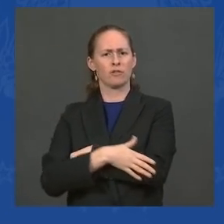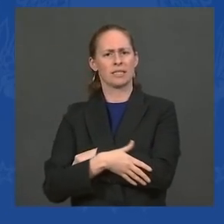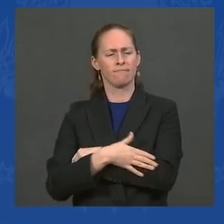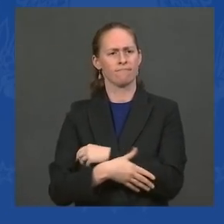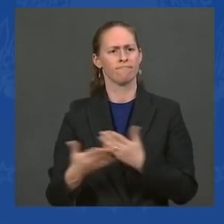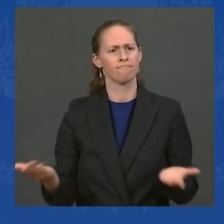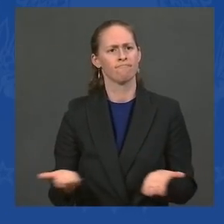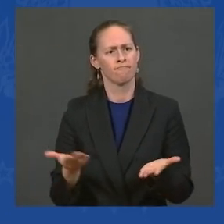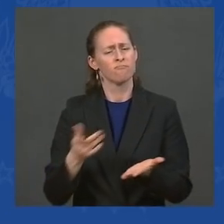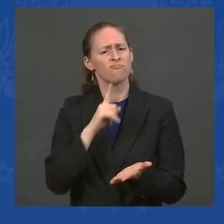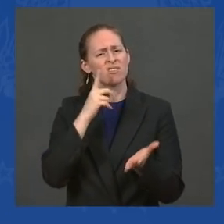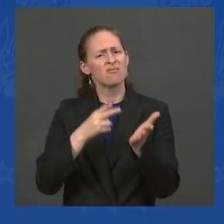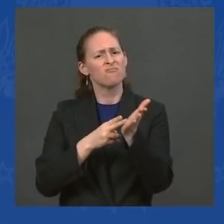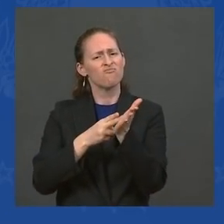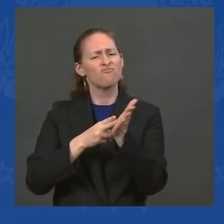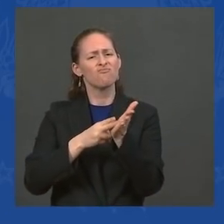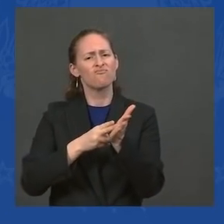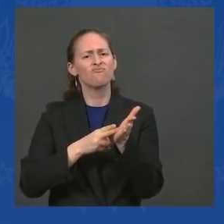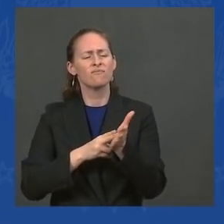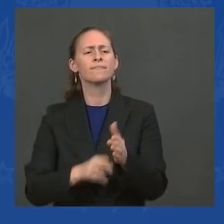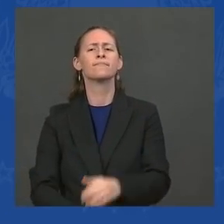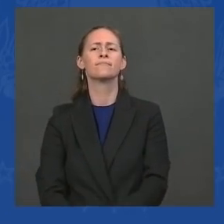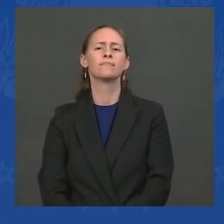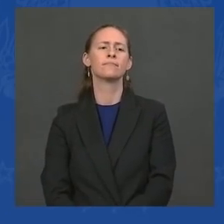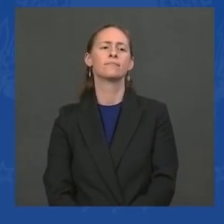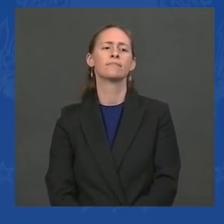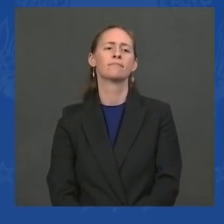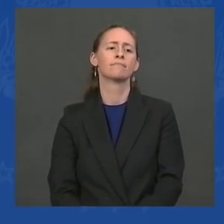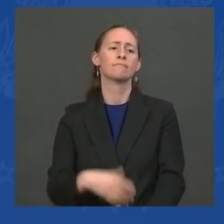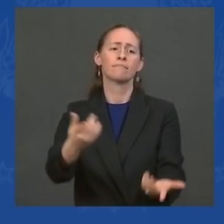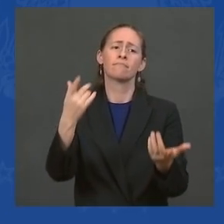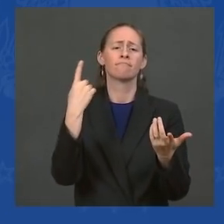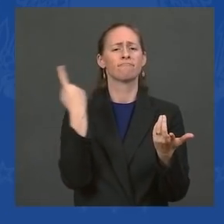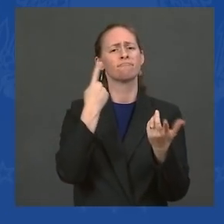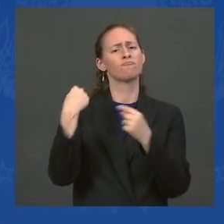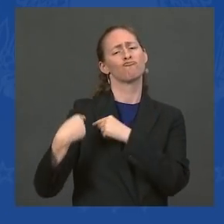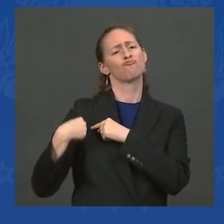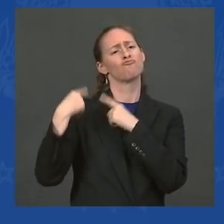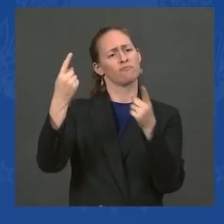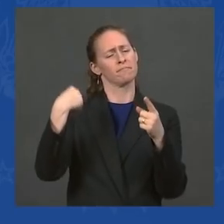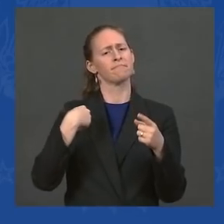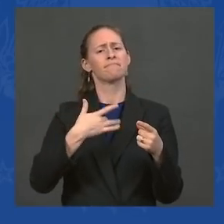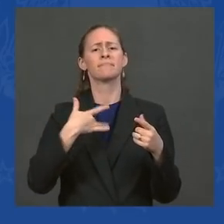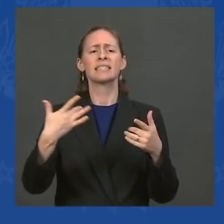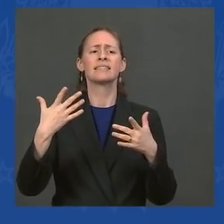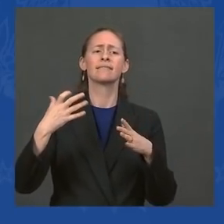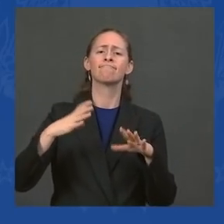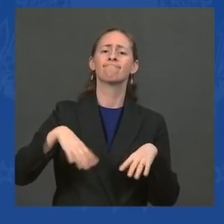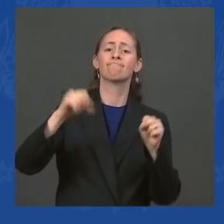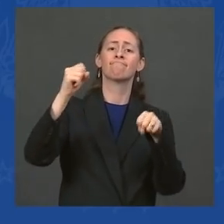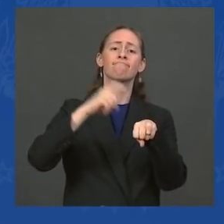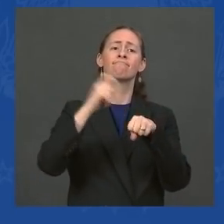For a long time, America set the pace across the globe. For most of the 21st century, we literally led the world